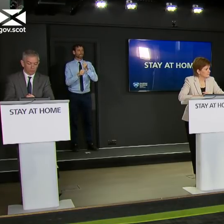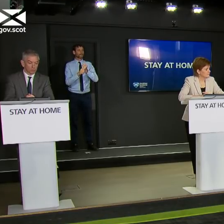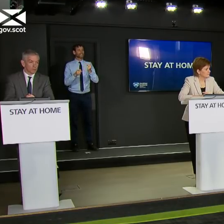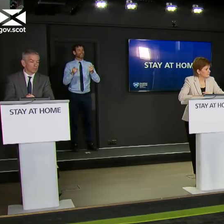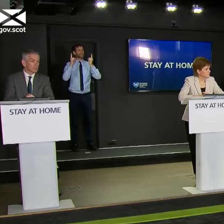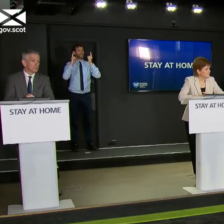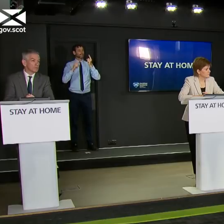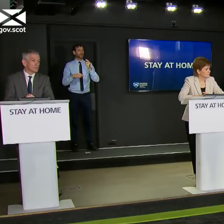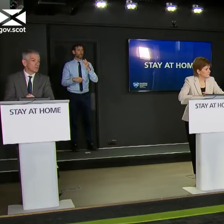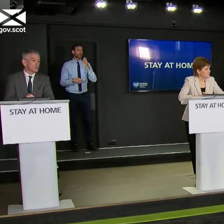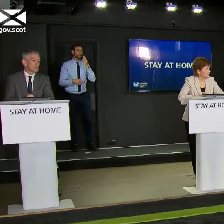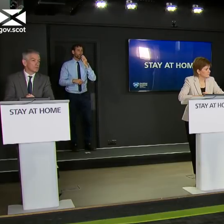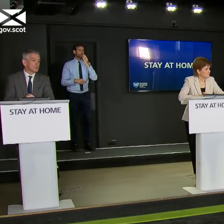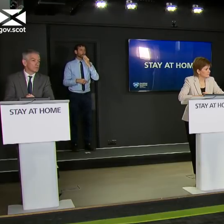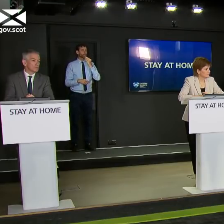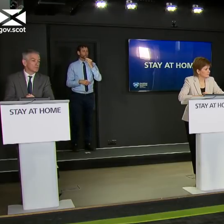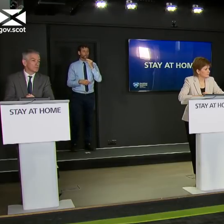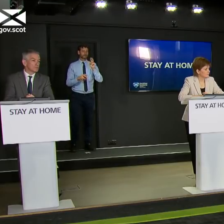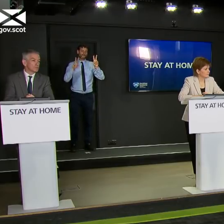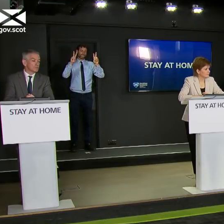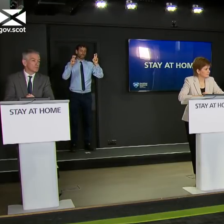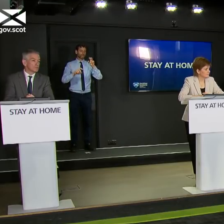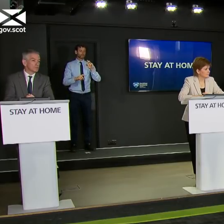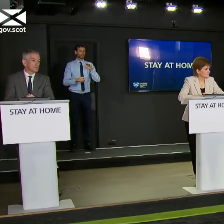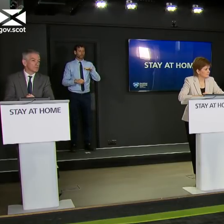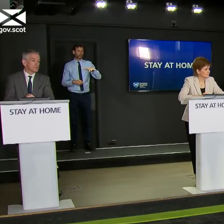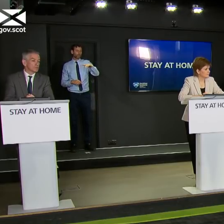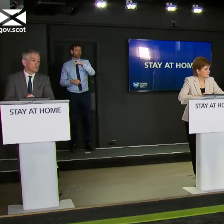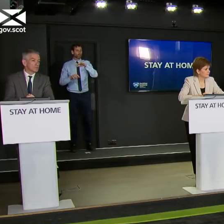use the phrase social bubble when you spoke about the Belgian bubble on the 24th of April.